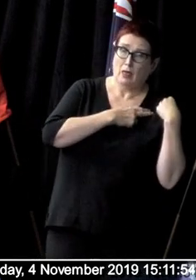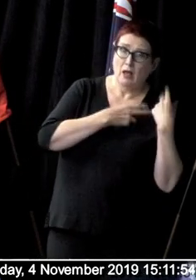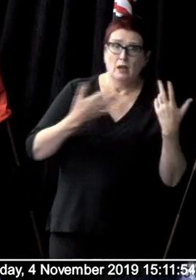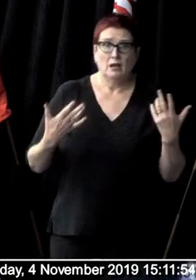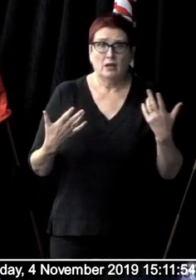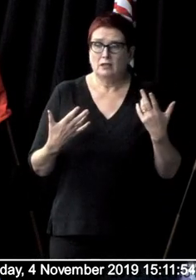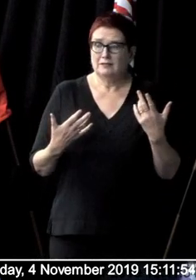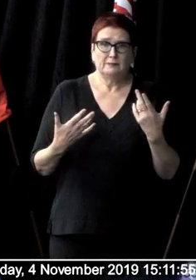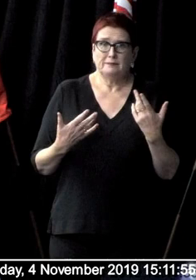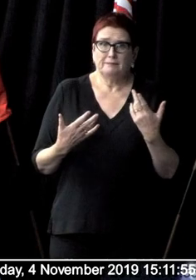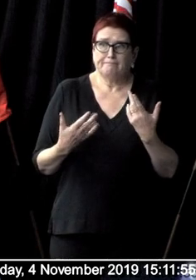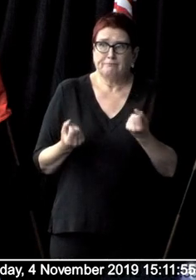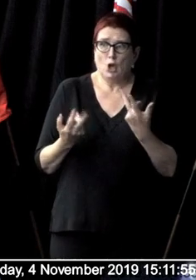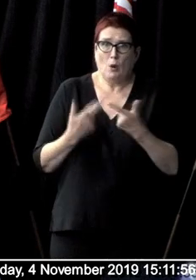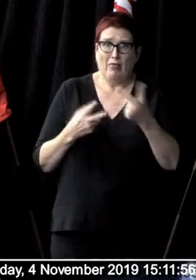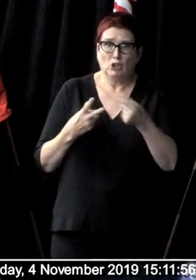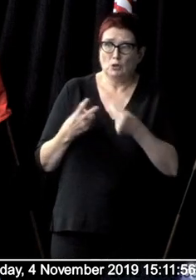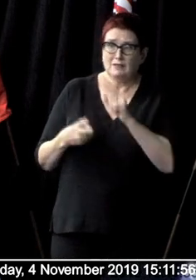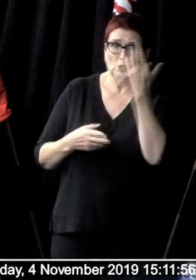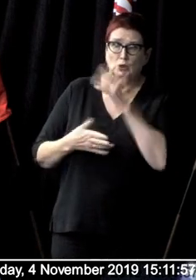an alternative school for their son or daughter to go to.